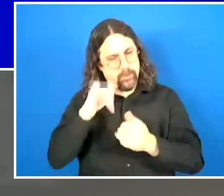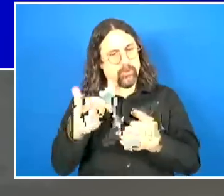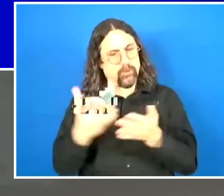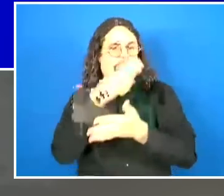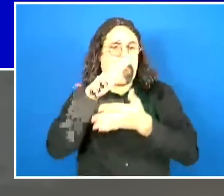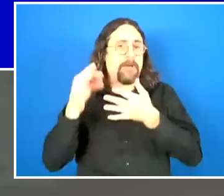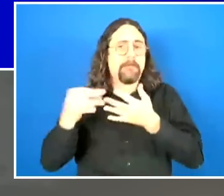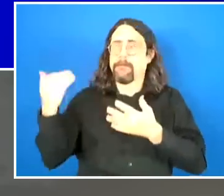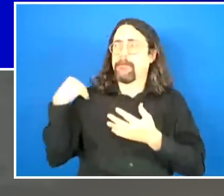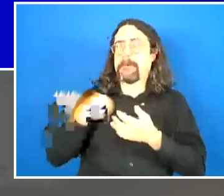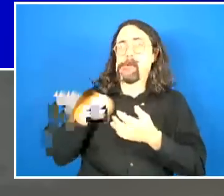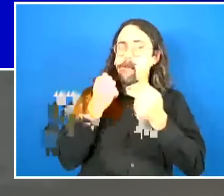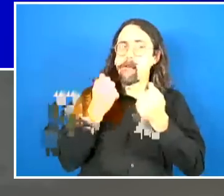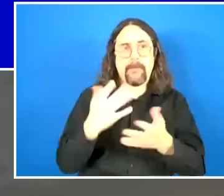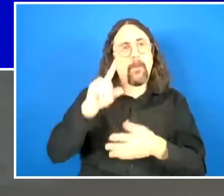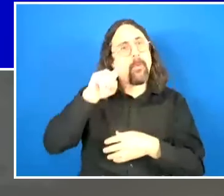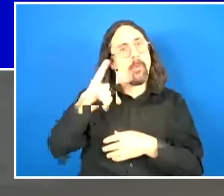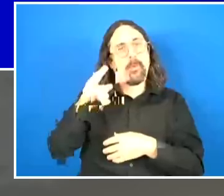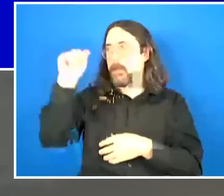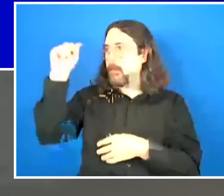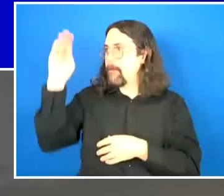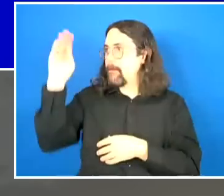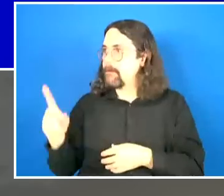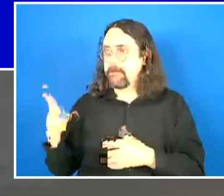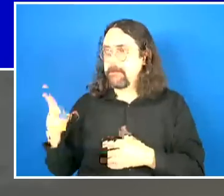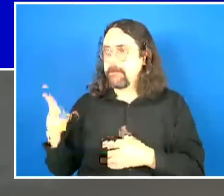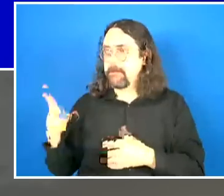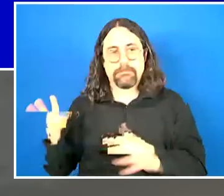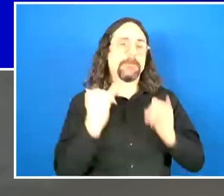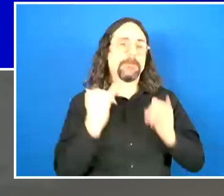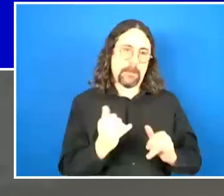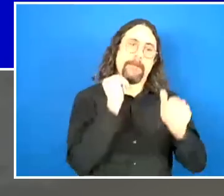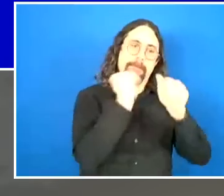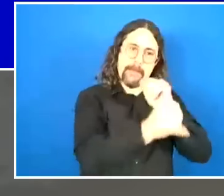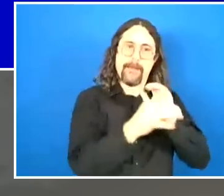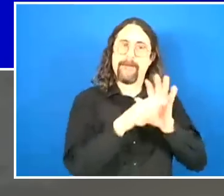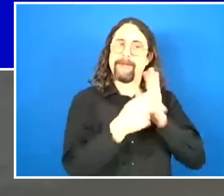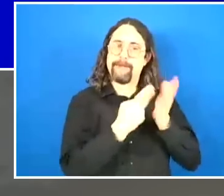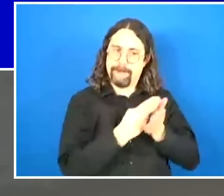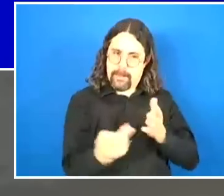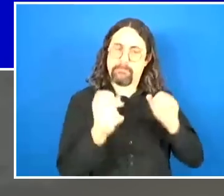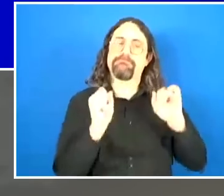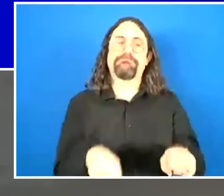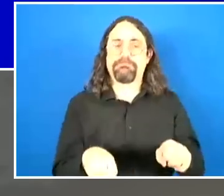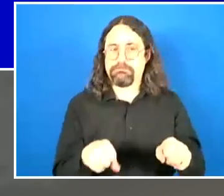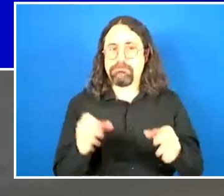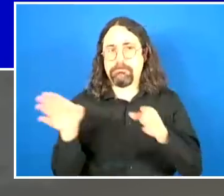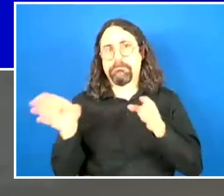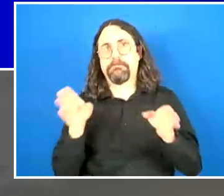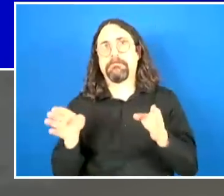MIGHT ADVERSELY AFFECT THEIR GPA. THAT'S A CHOICE FOR EACH YOUNG PERS AONND IF THEY NEED MORE